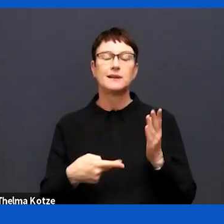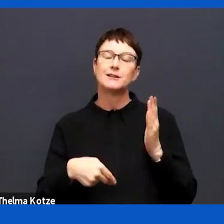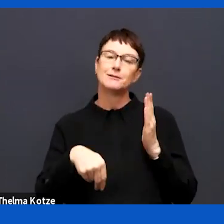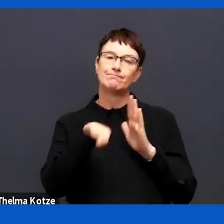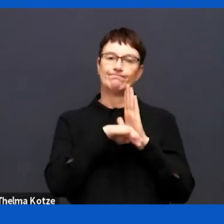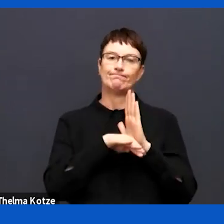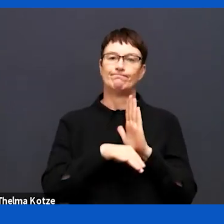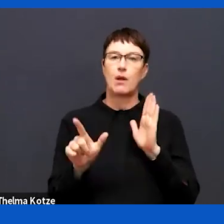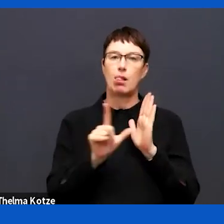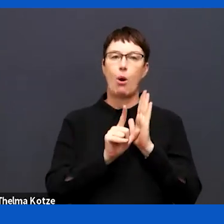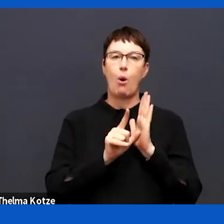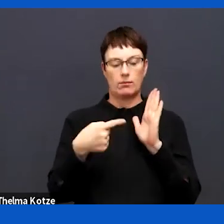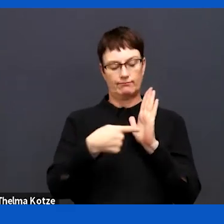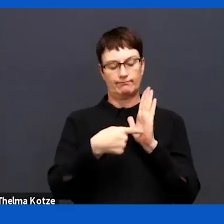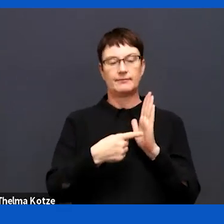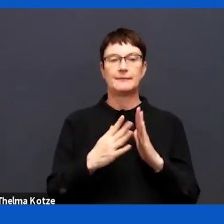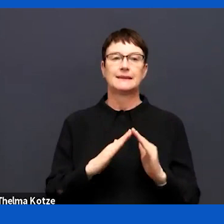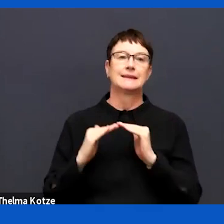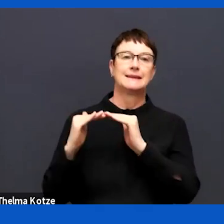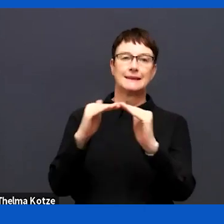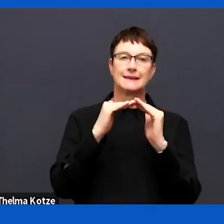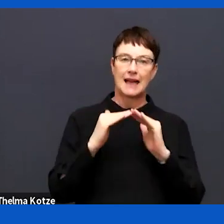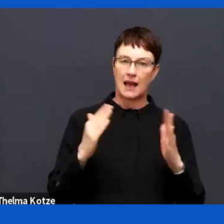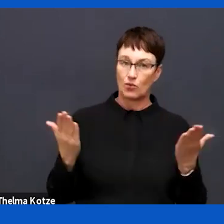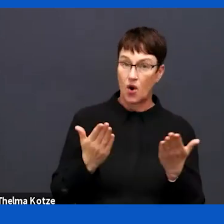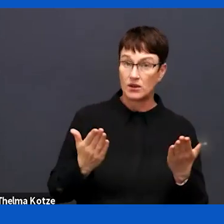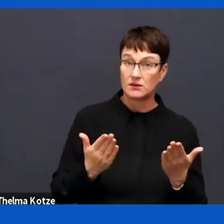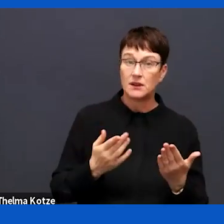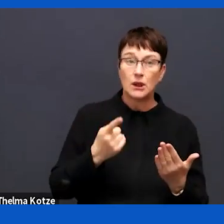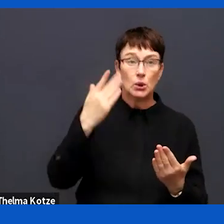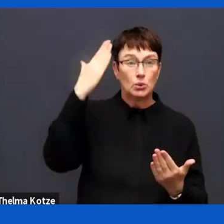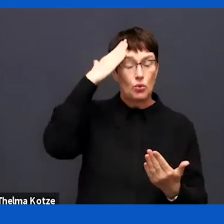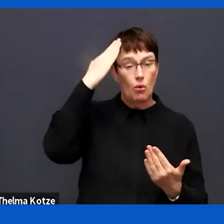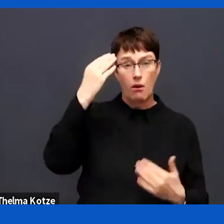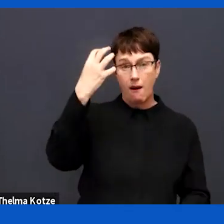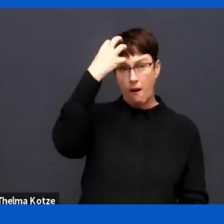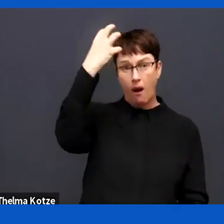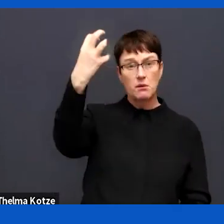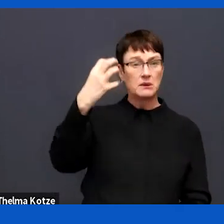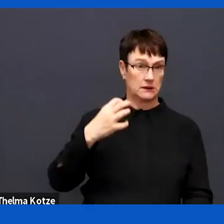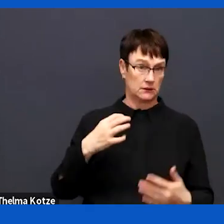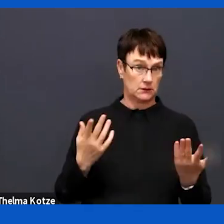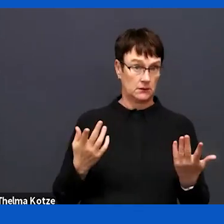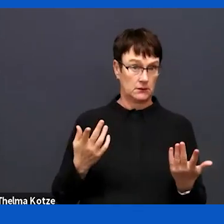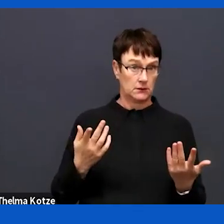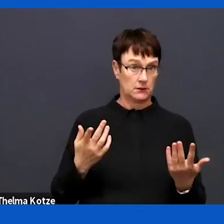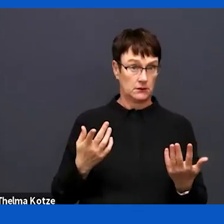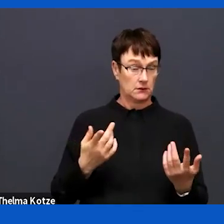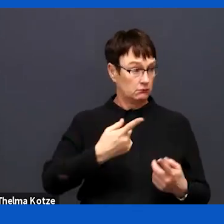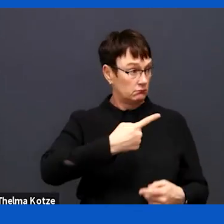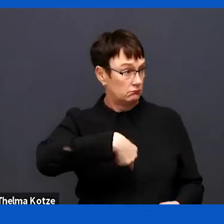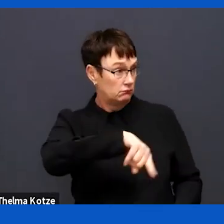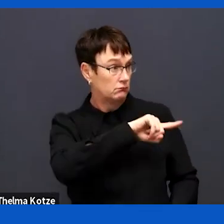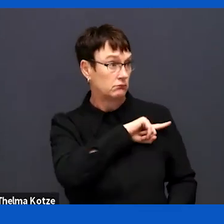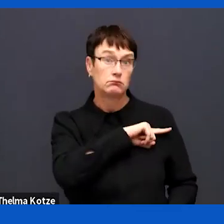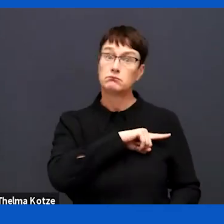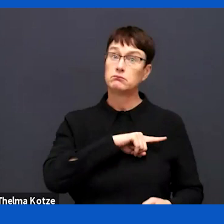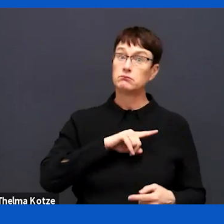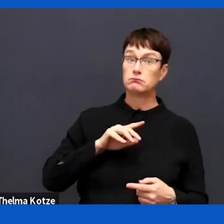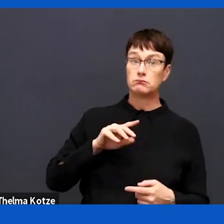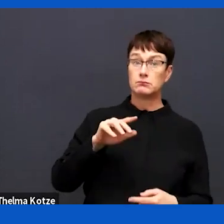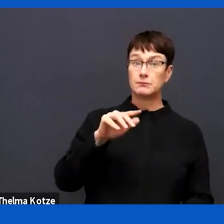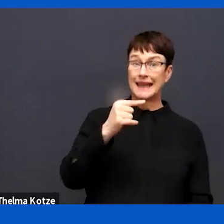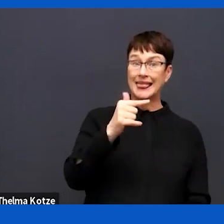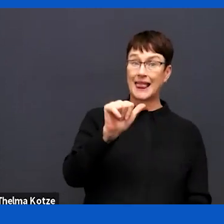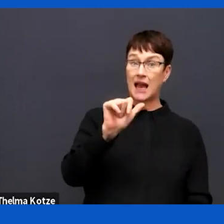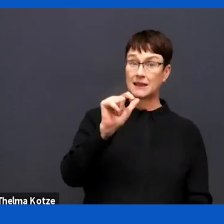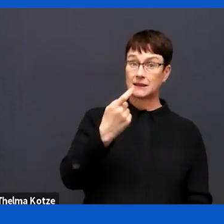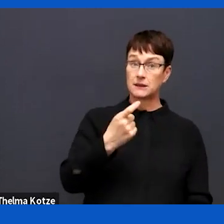Sector is the money. It is not a solution that benefits the users, the citizens.